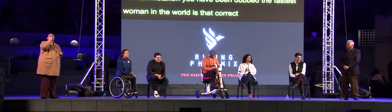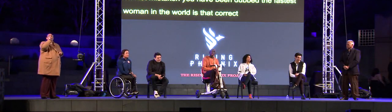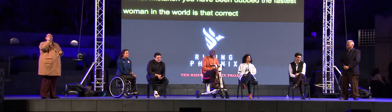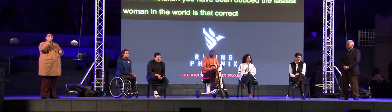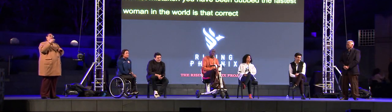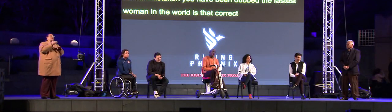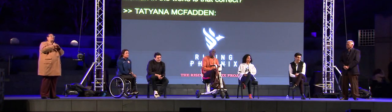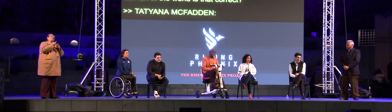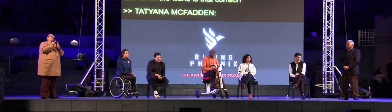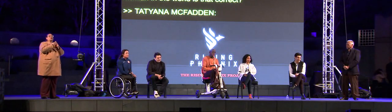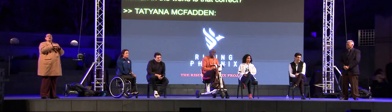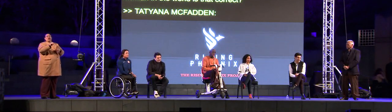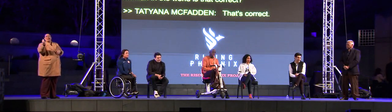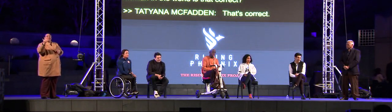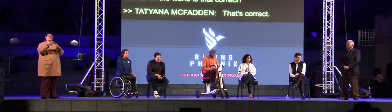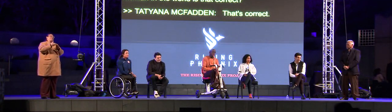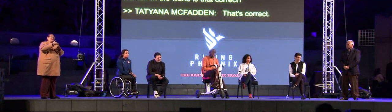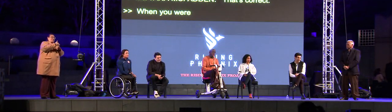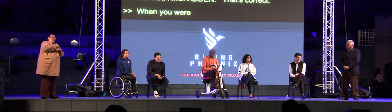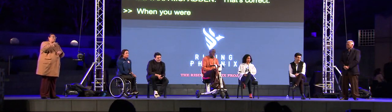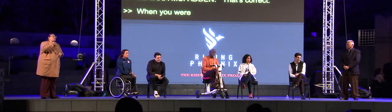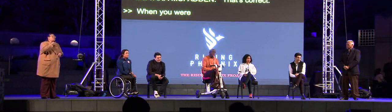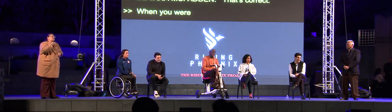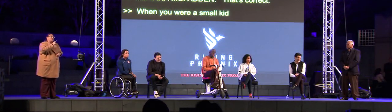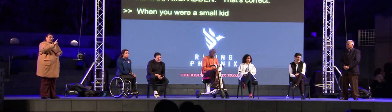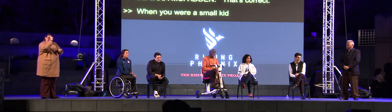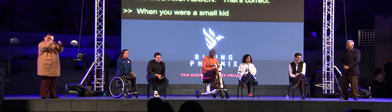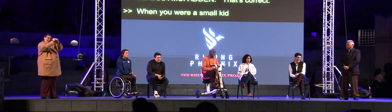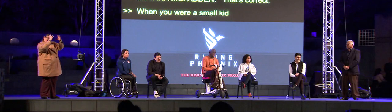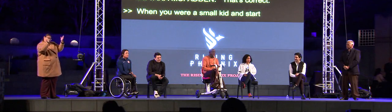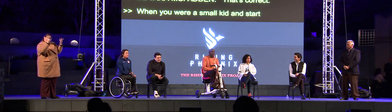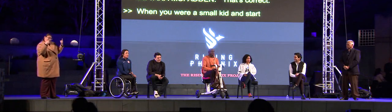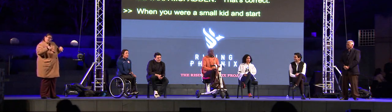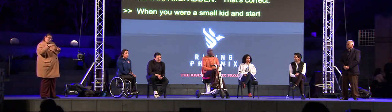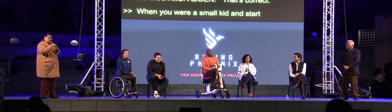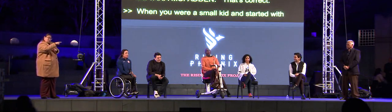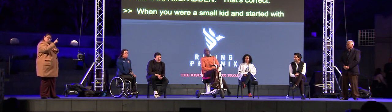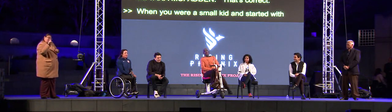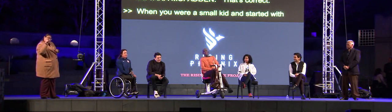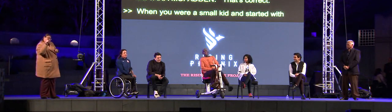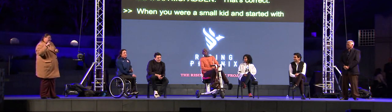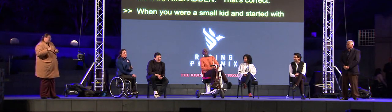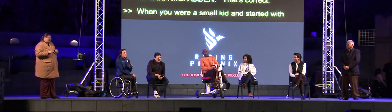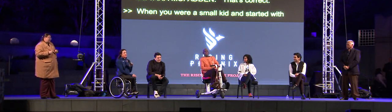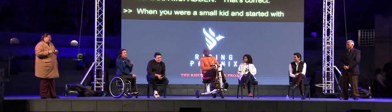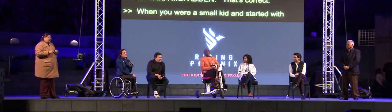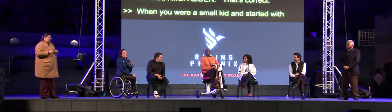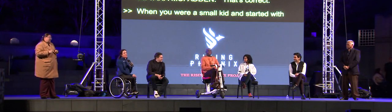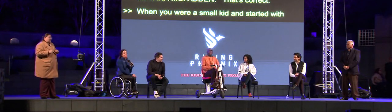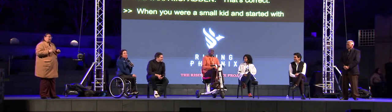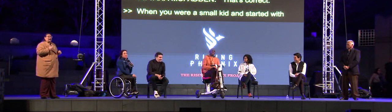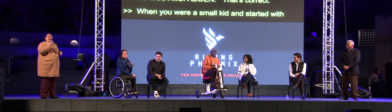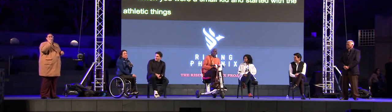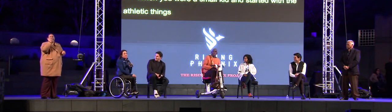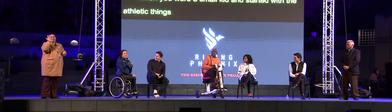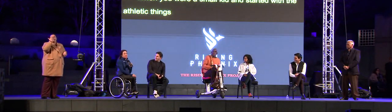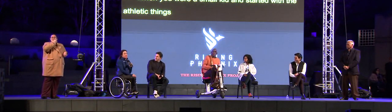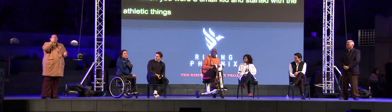with your athletic things, did you ever envision something like that? Oh, gosh.